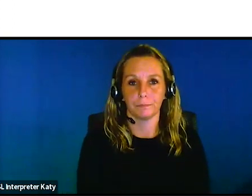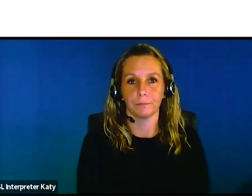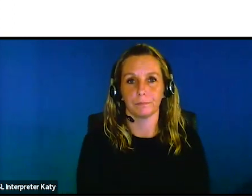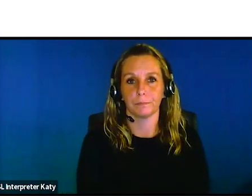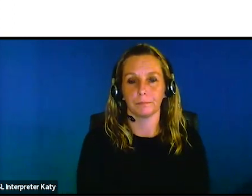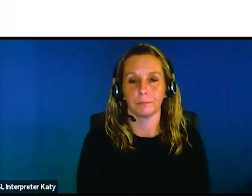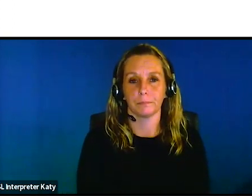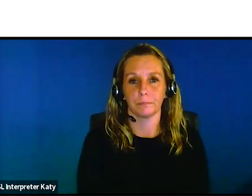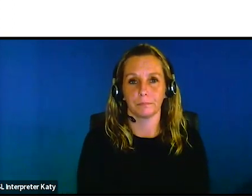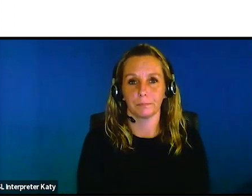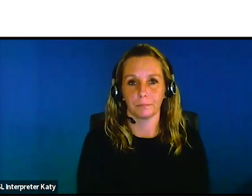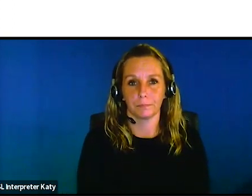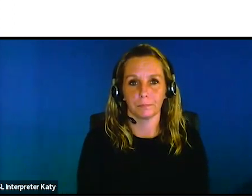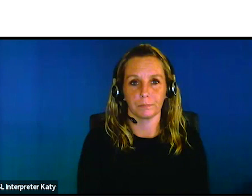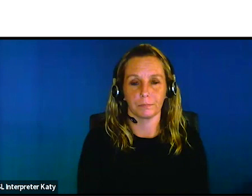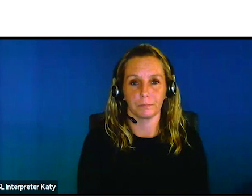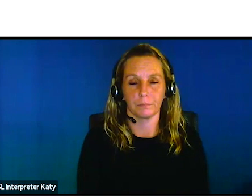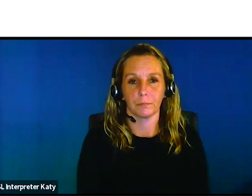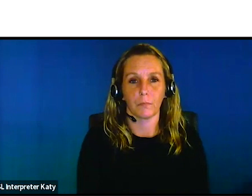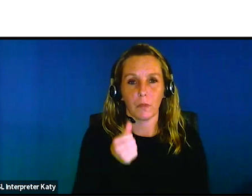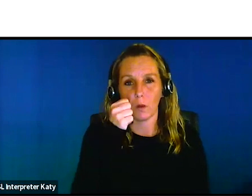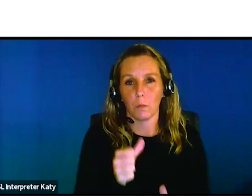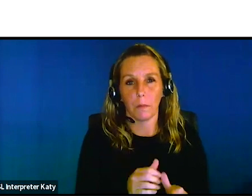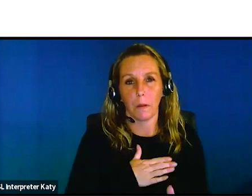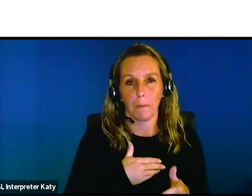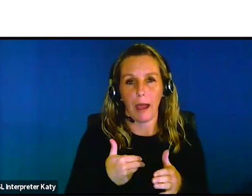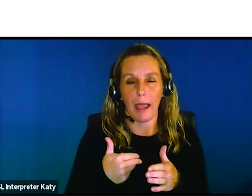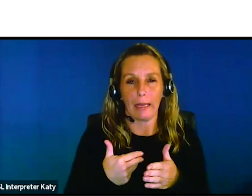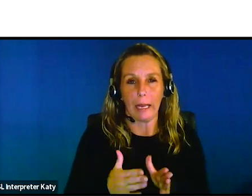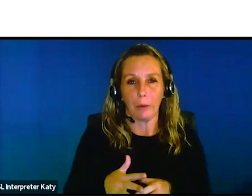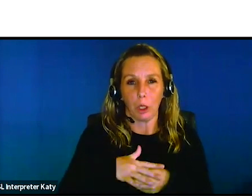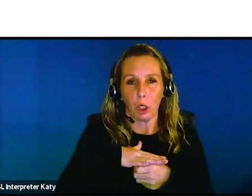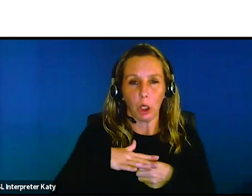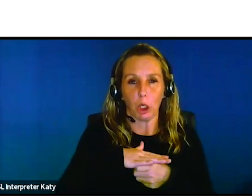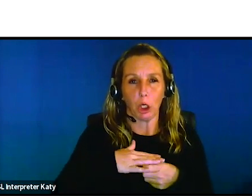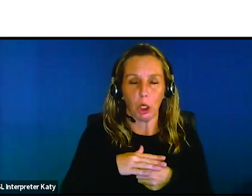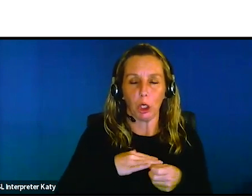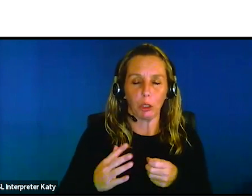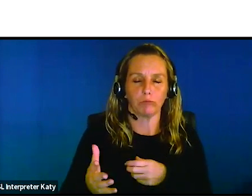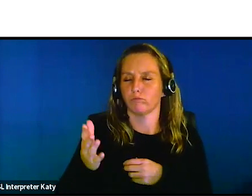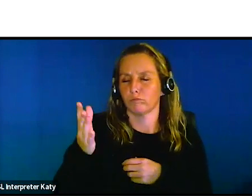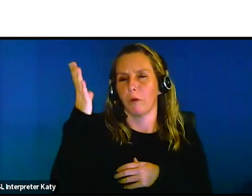I remember in my own neighborhood that there was a person who would be walking the streets. She was okay.